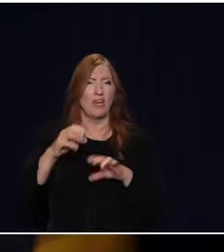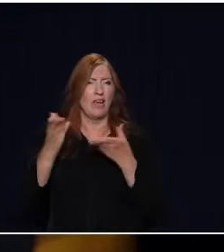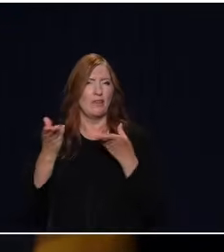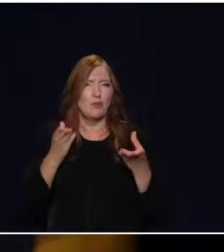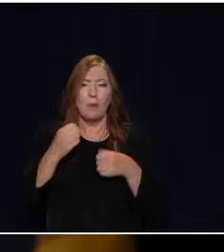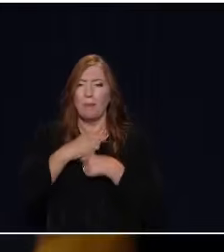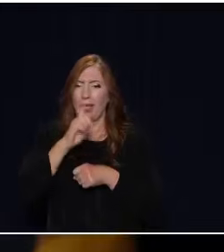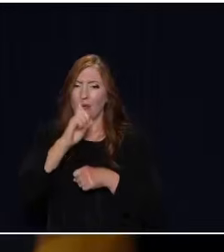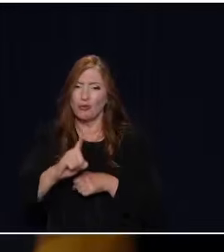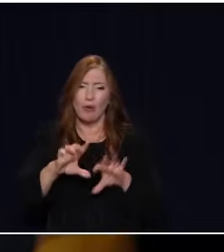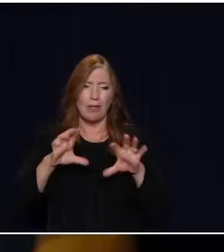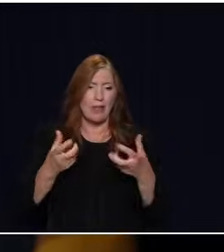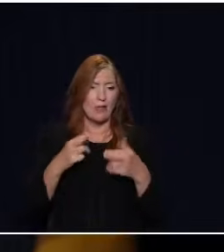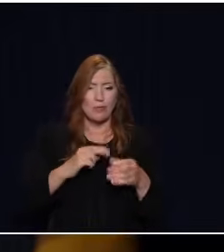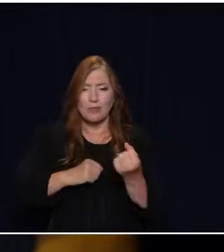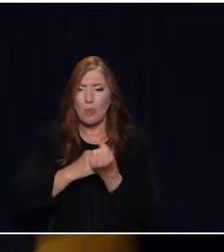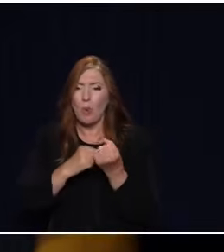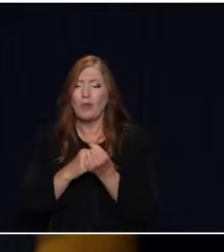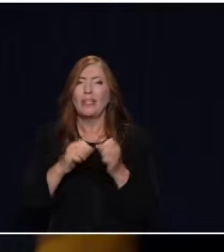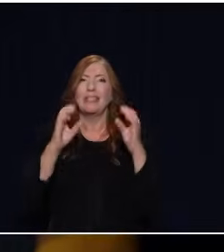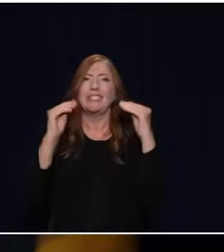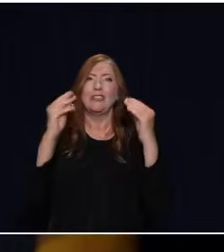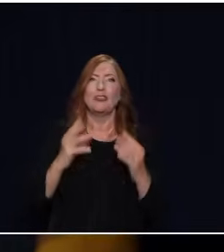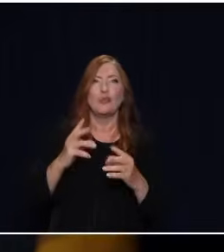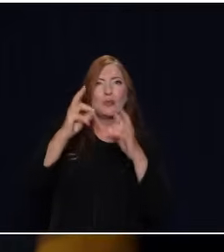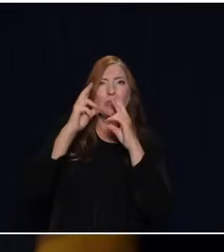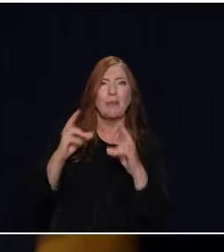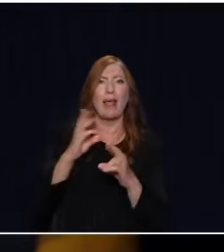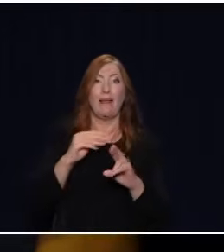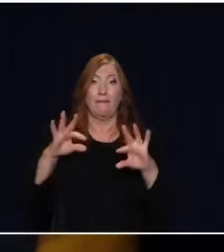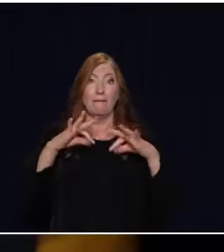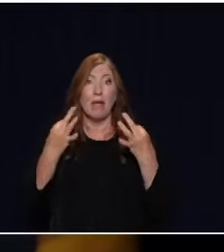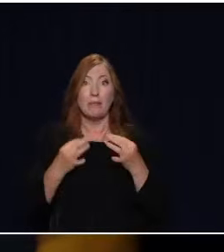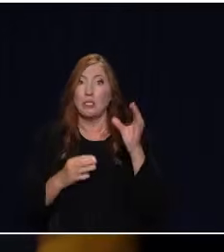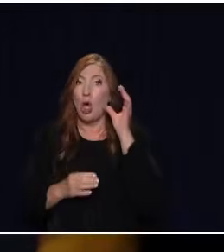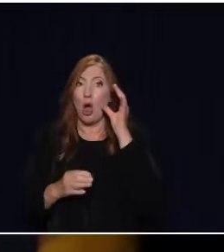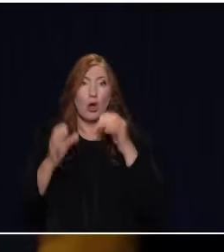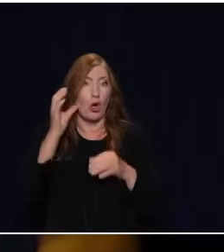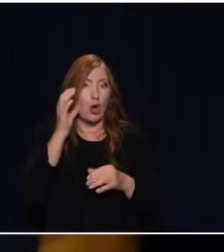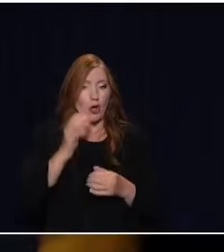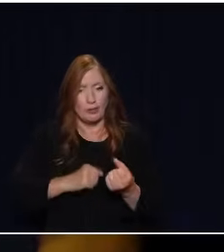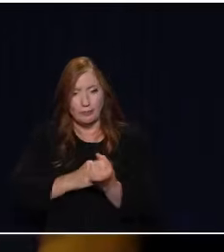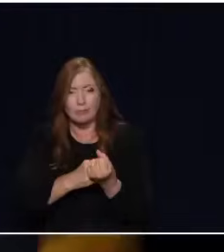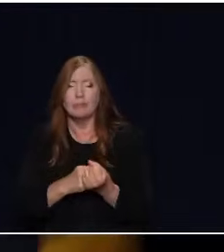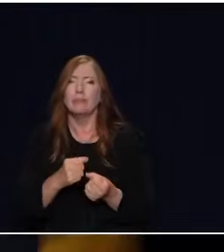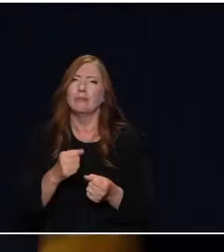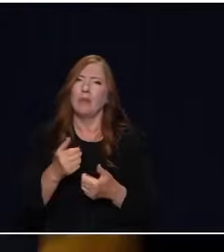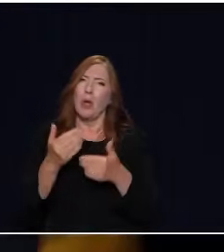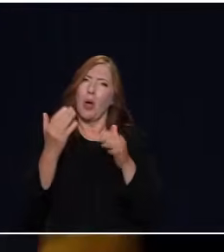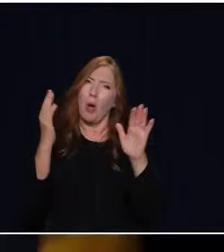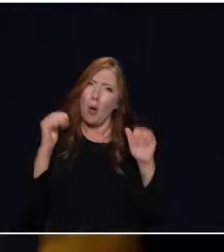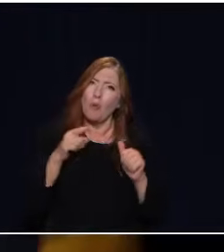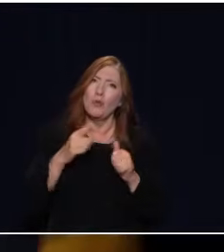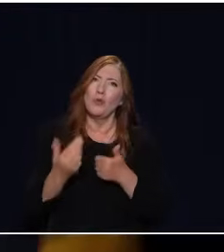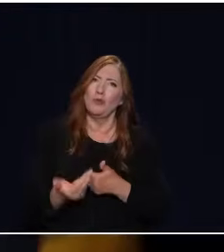DECADES OF SERVICE AND ENSURE OUR CLASSROOMS ARE WELL SUPPORTED, OUR EDUCATORS ARE RESPECTED AND OUR FAMILIES ARE